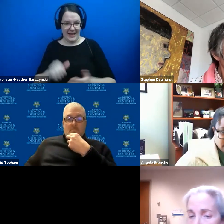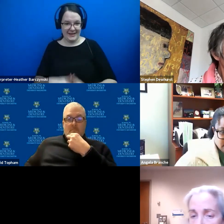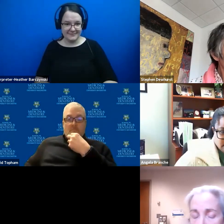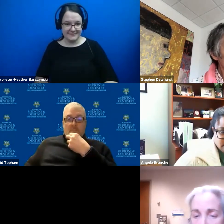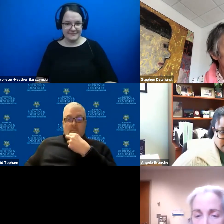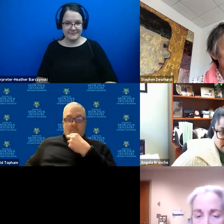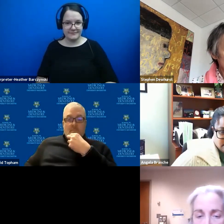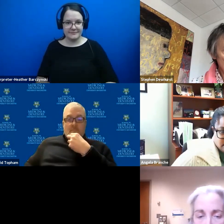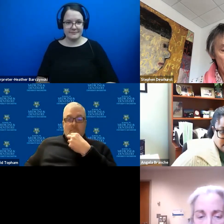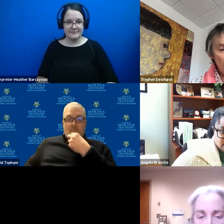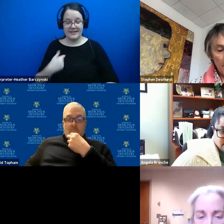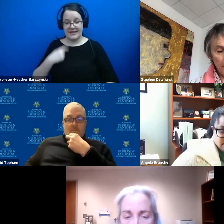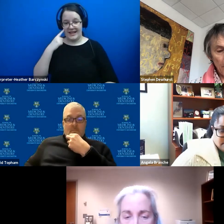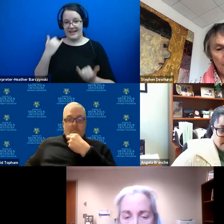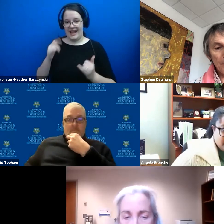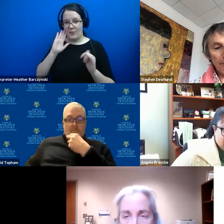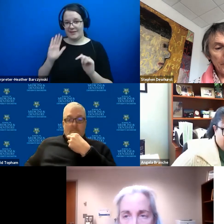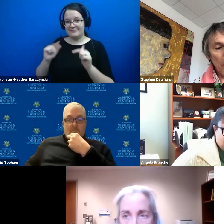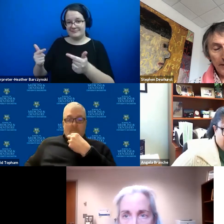we're going to return to dr schneider for just some final comments